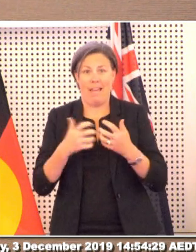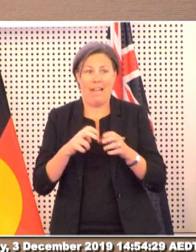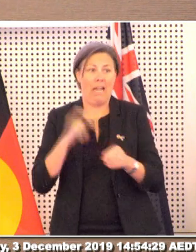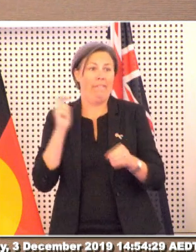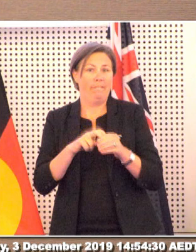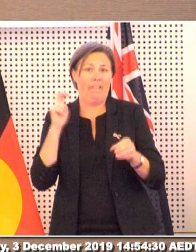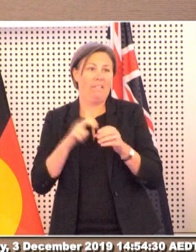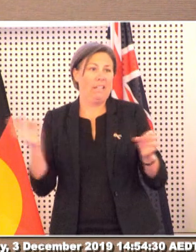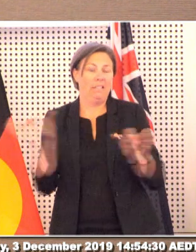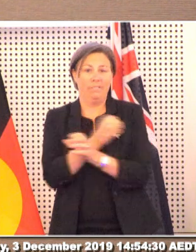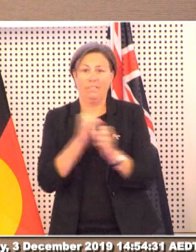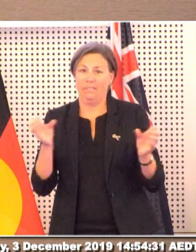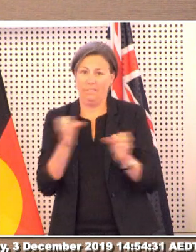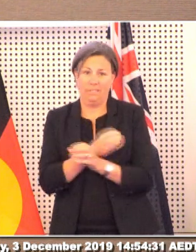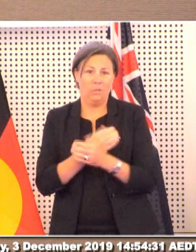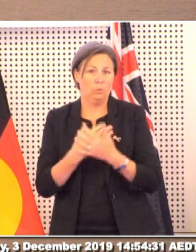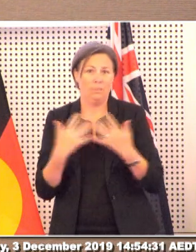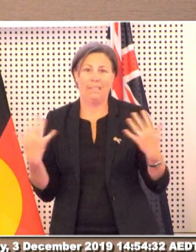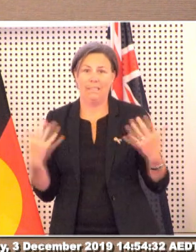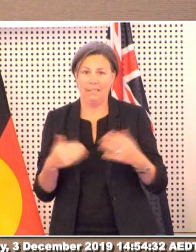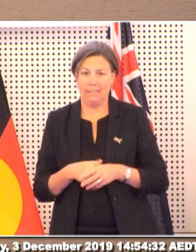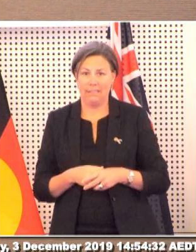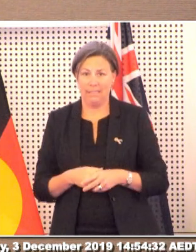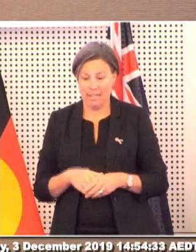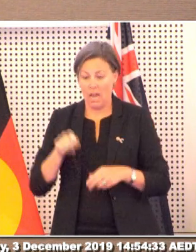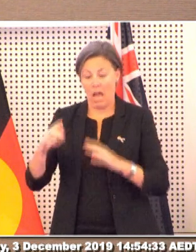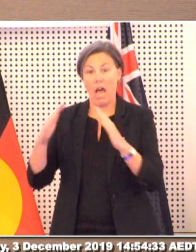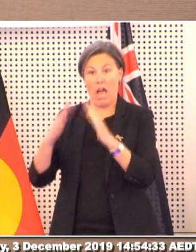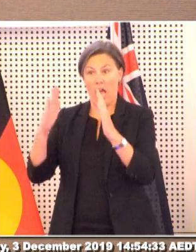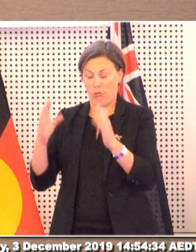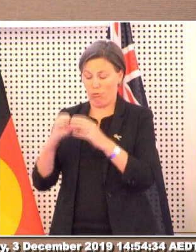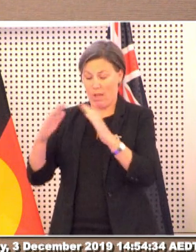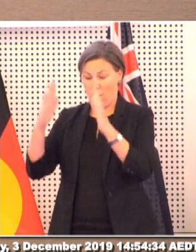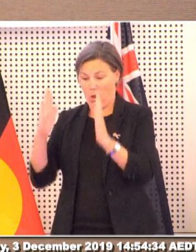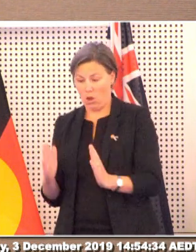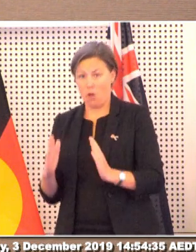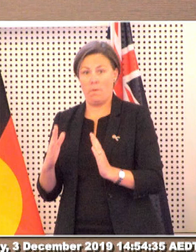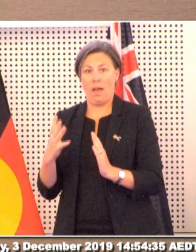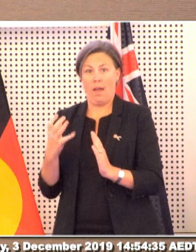So they’re the houses where you have high turnover and you do not have a familiarity